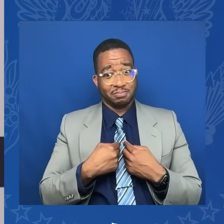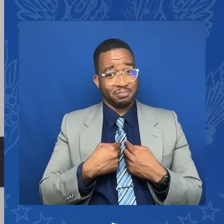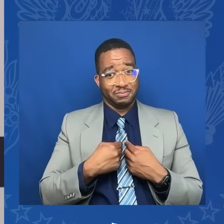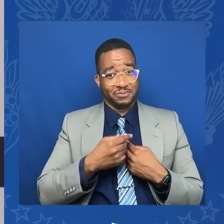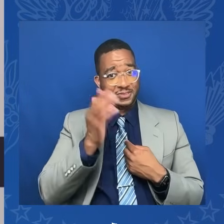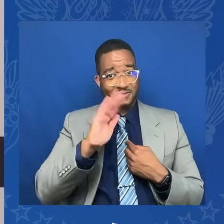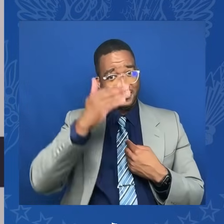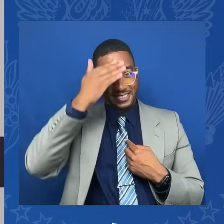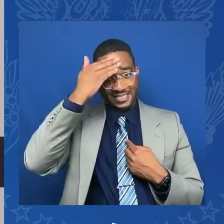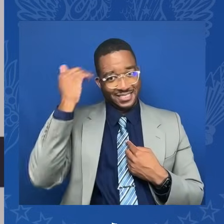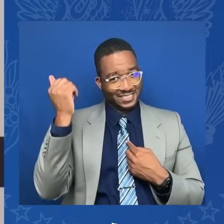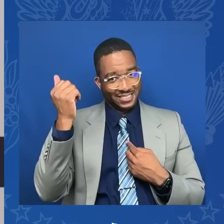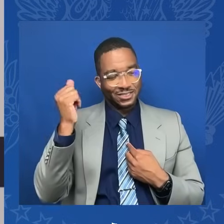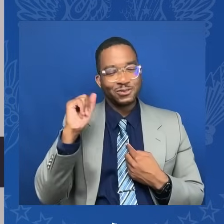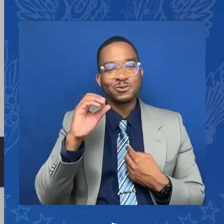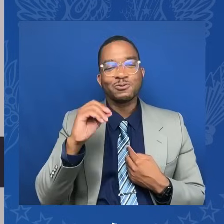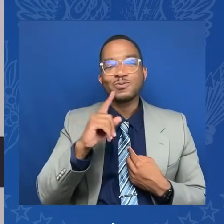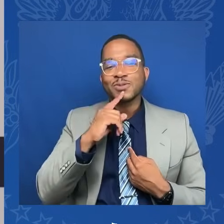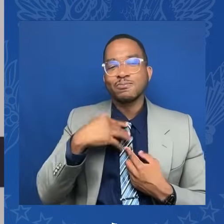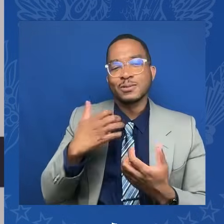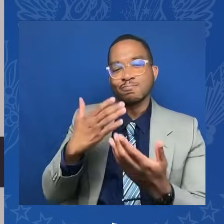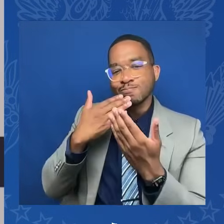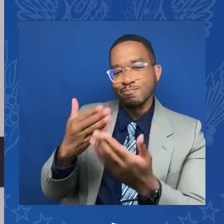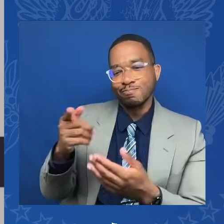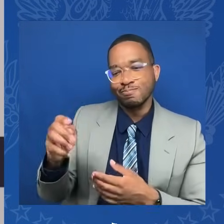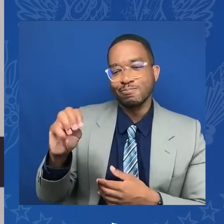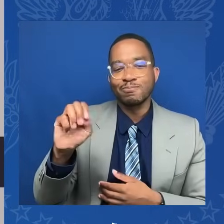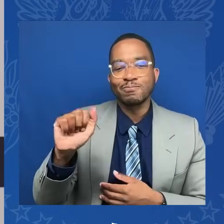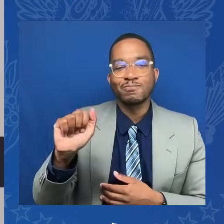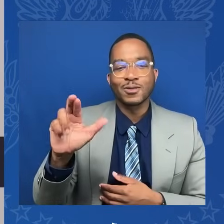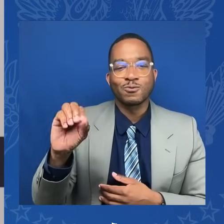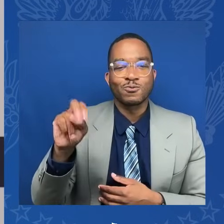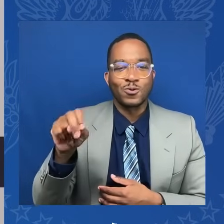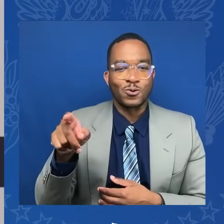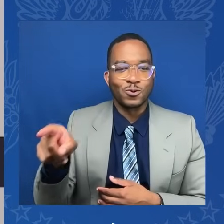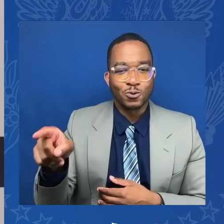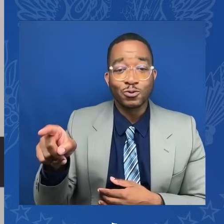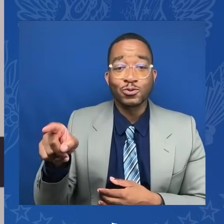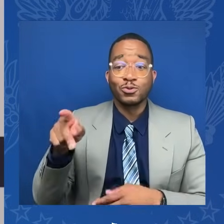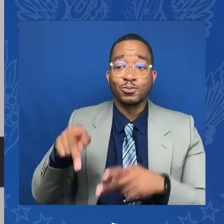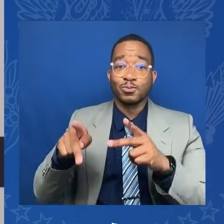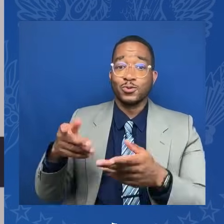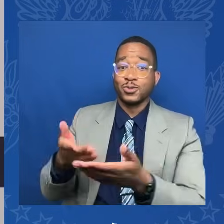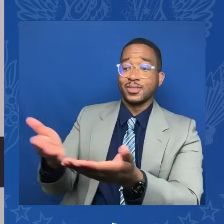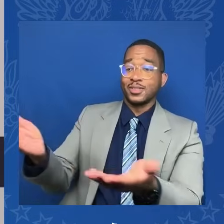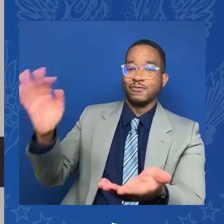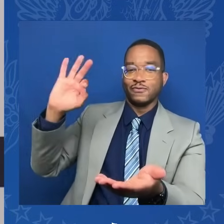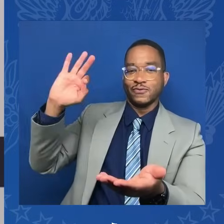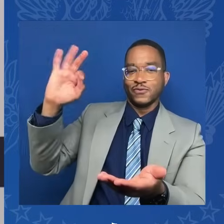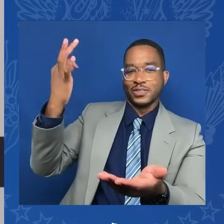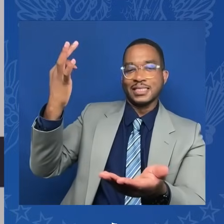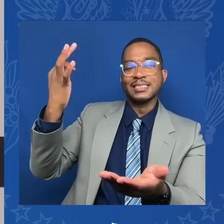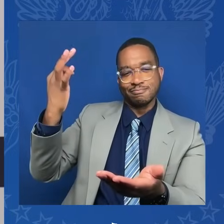and the people of France for making our heroes feel so welcome, because they did feel welcome. You could feel it.